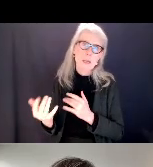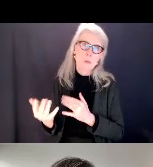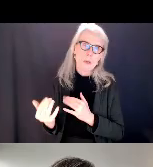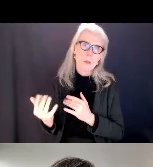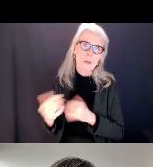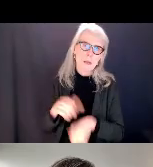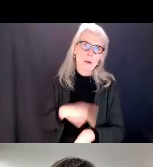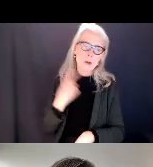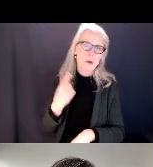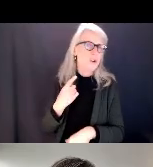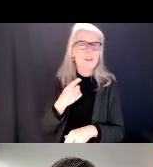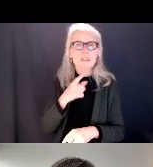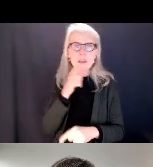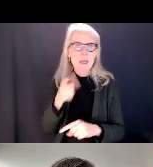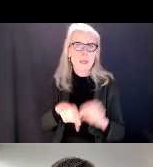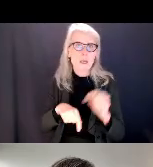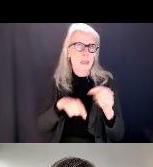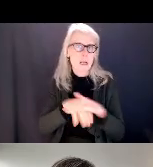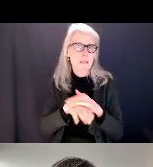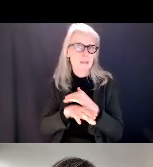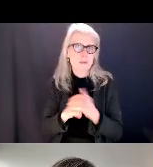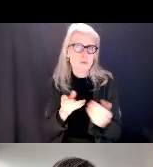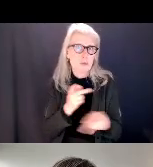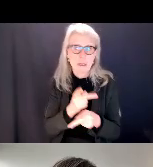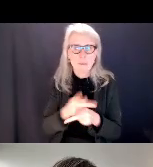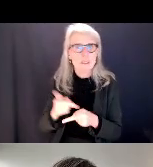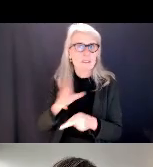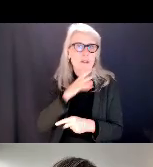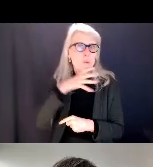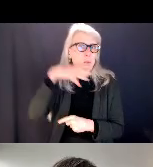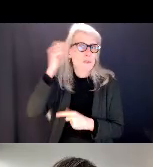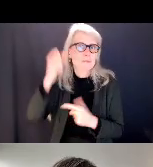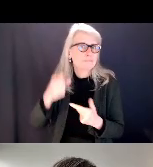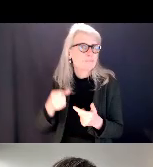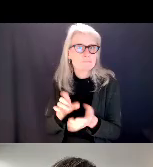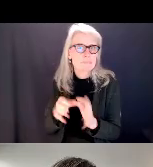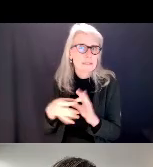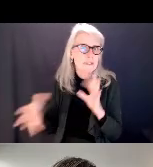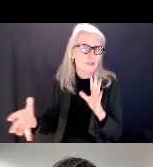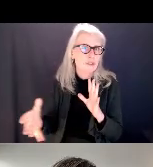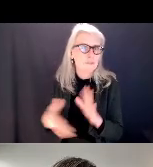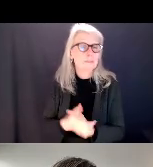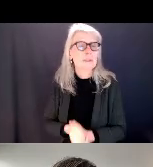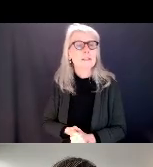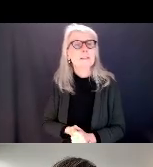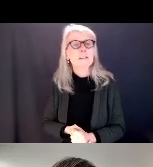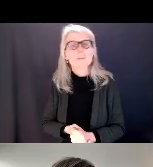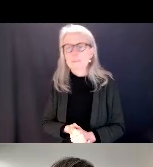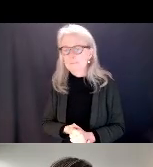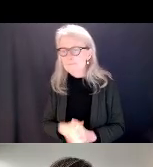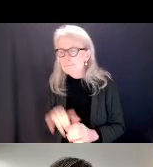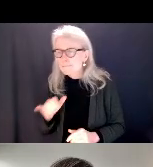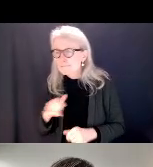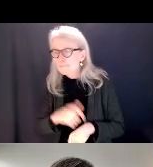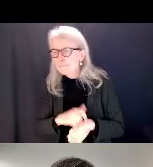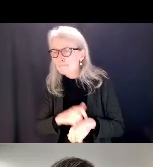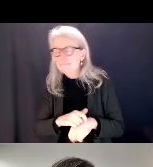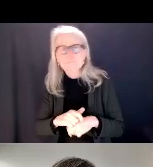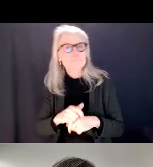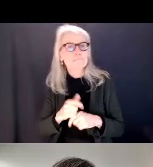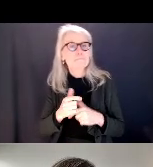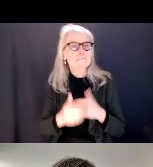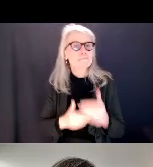with the data. And I know we're out of time, so I'm just going to pass through these last